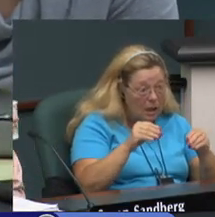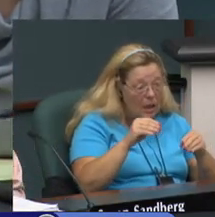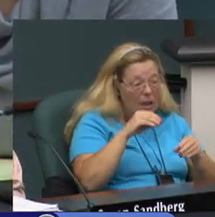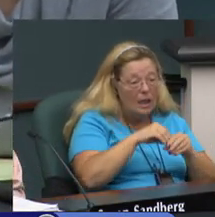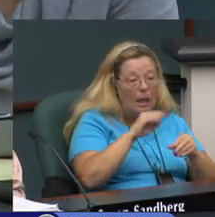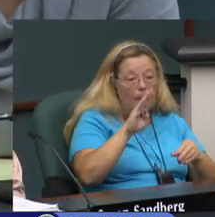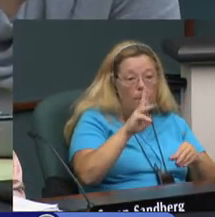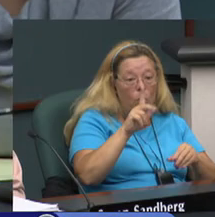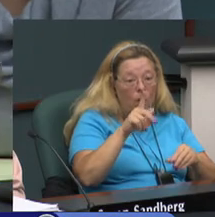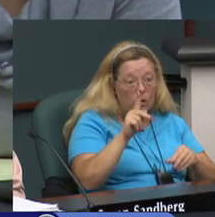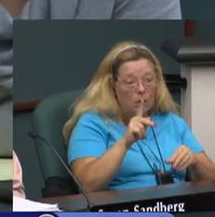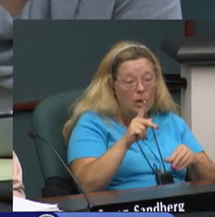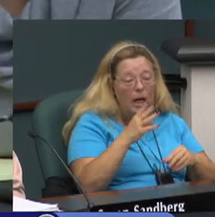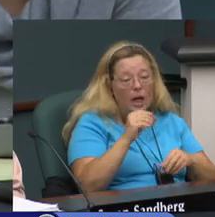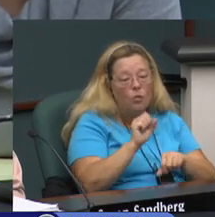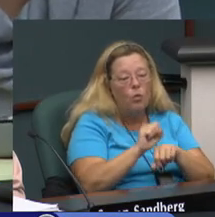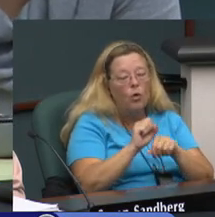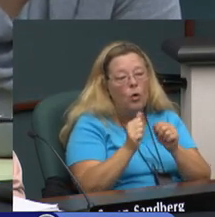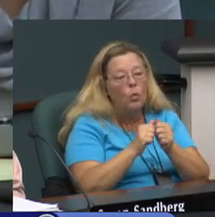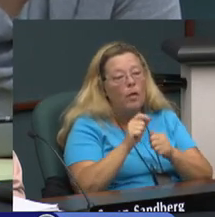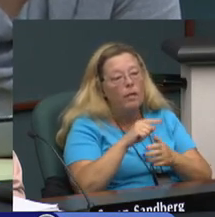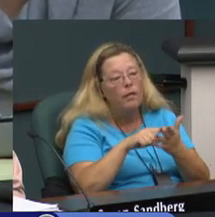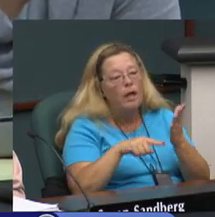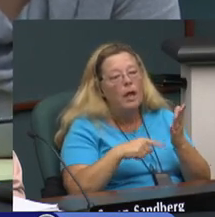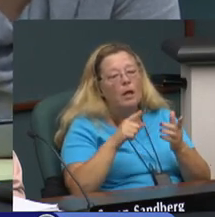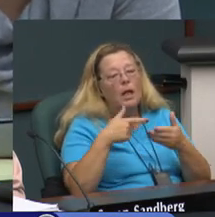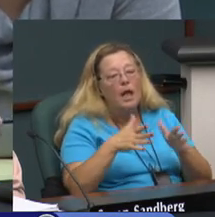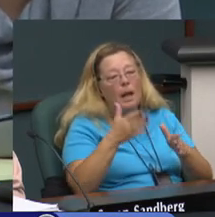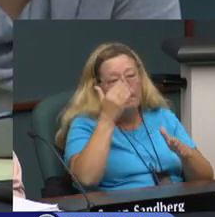working with them so that's the plan is to let them know once it's approved kind